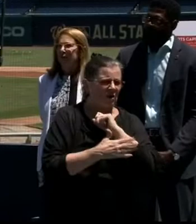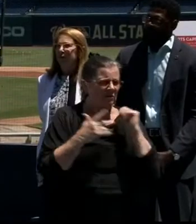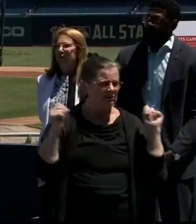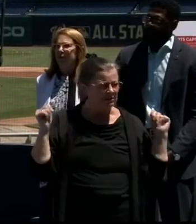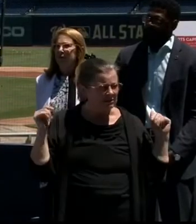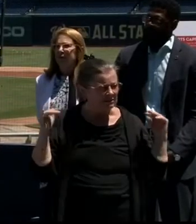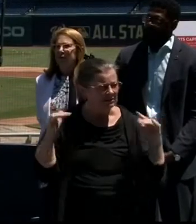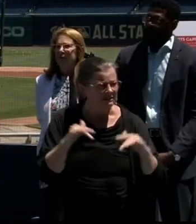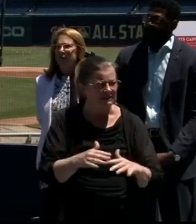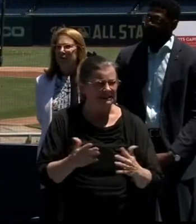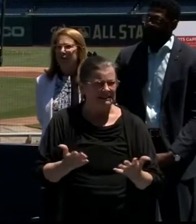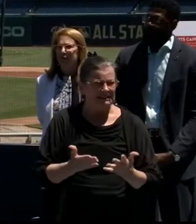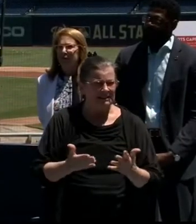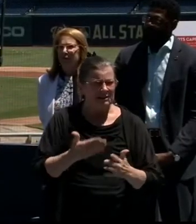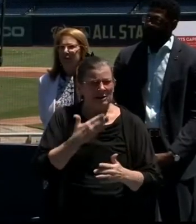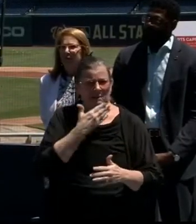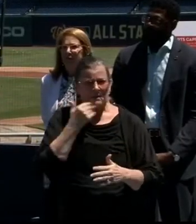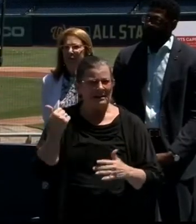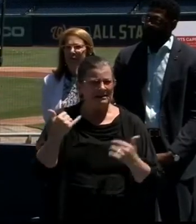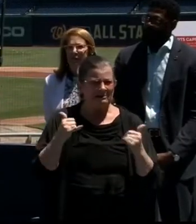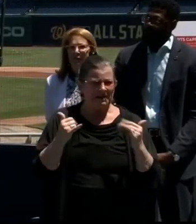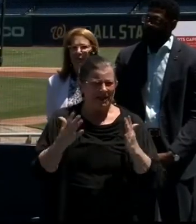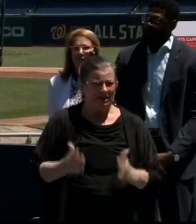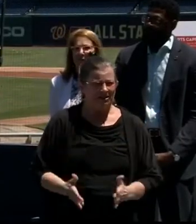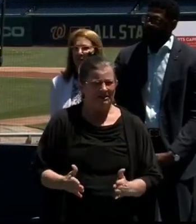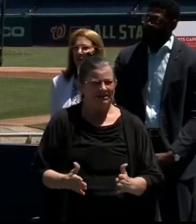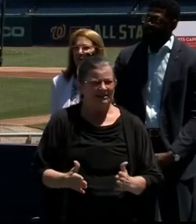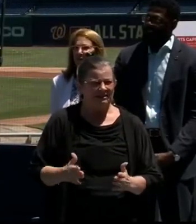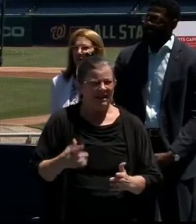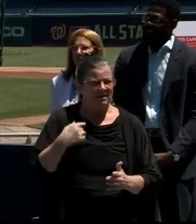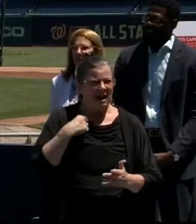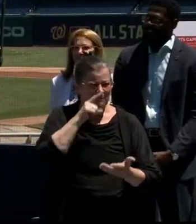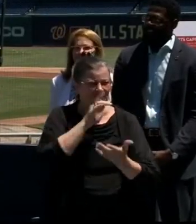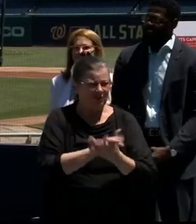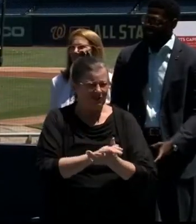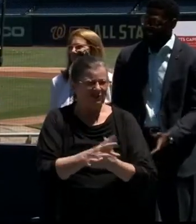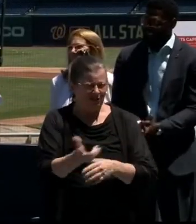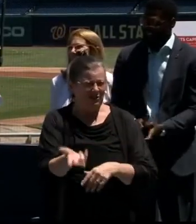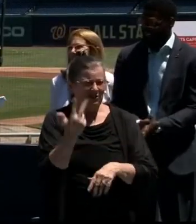WORLD, INCLUDING I BELIEVE THREE NATIONALS, BRYCE HARPER,